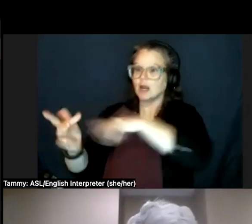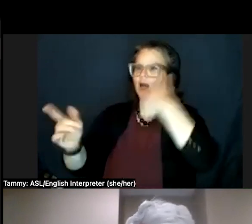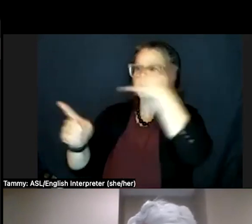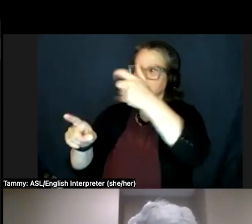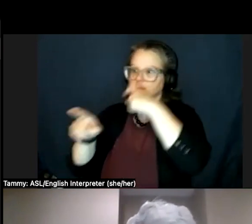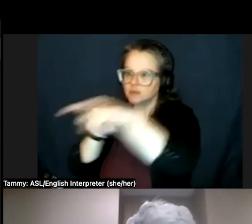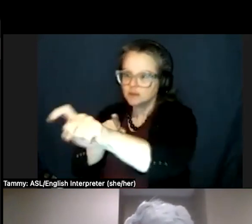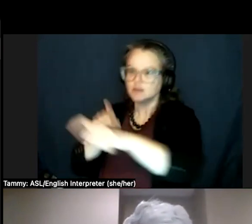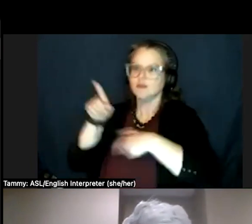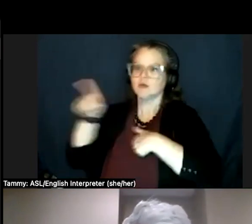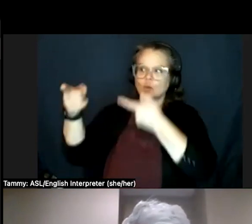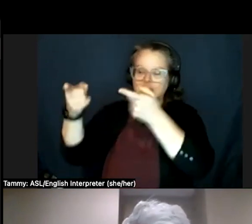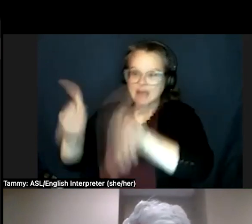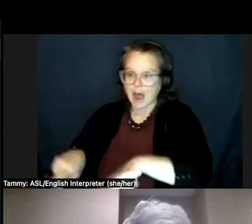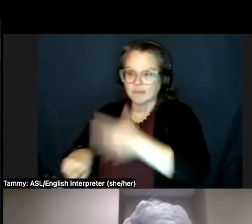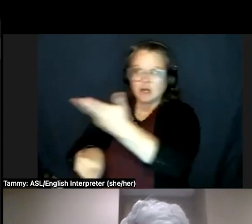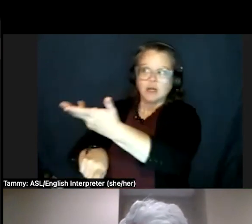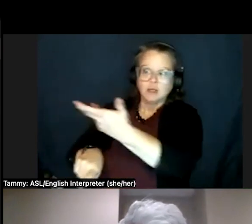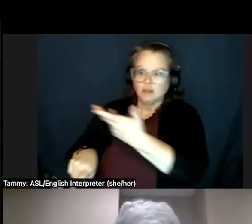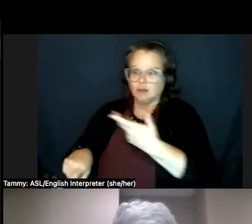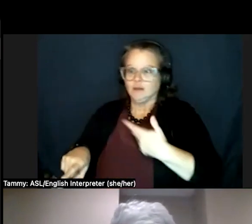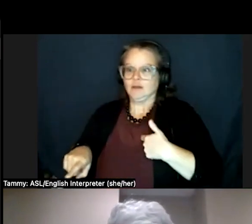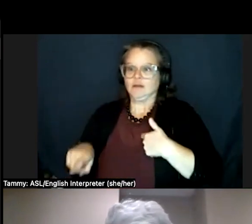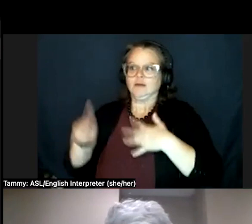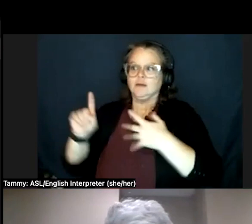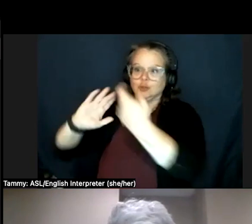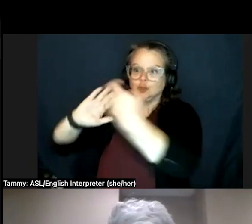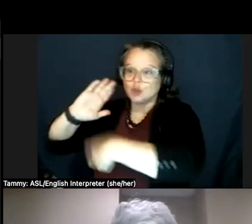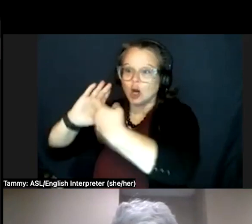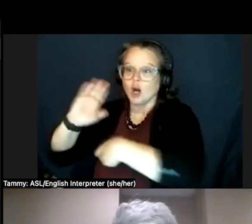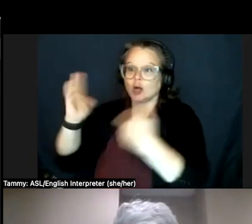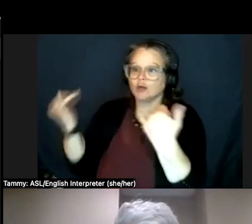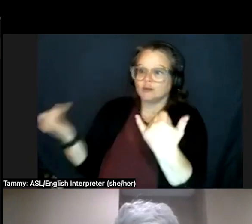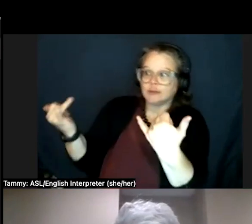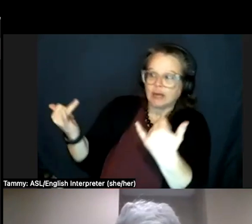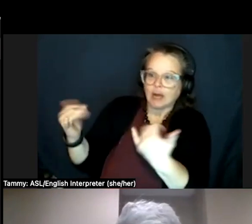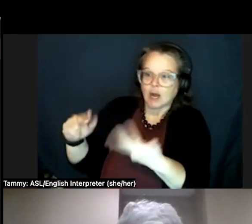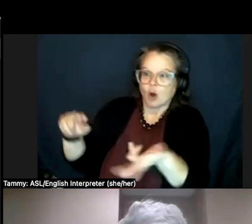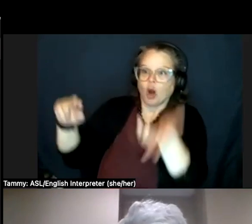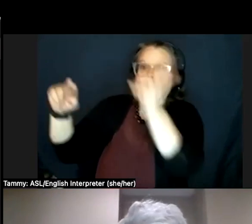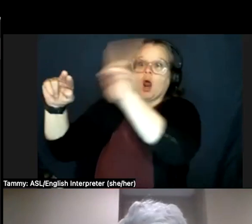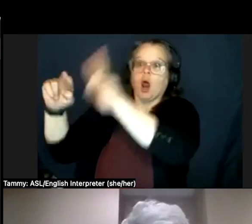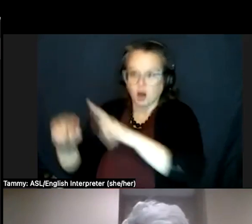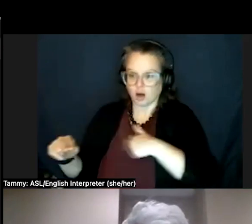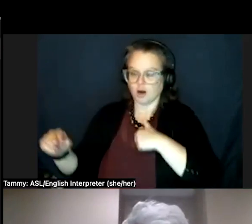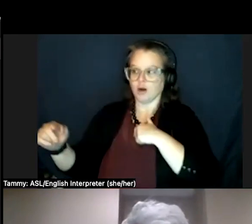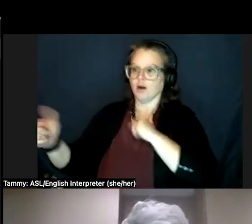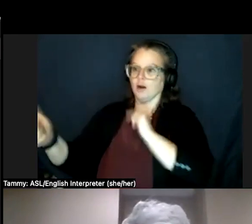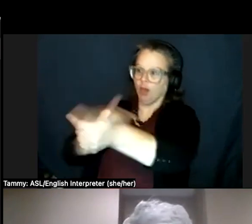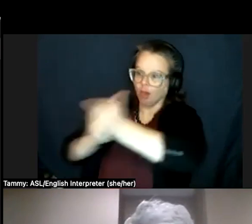the communication was ongoing. To have a tool like this to readily shop the rate and to work